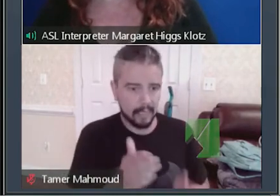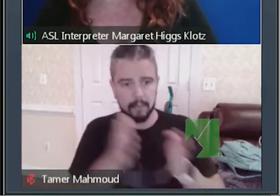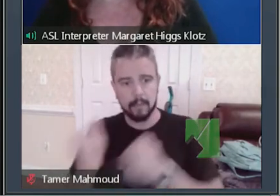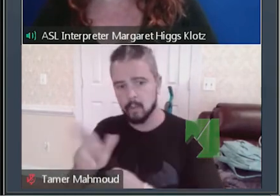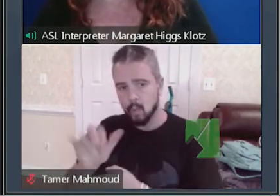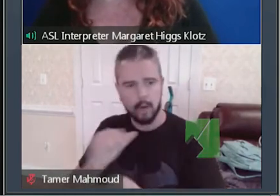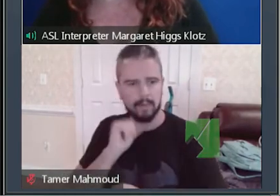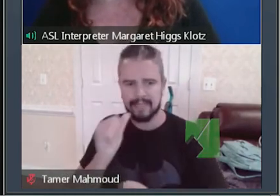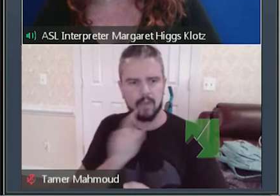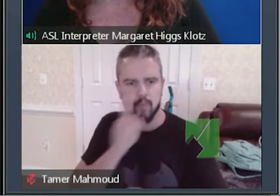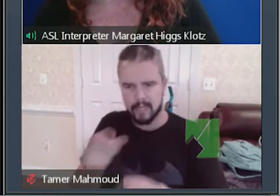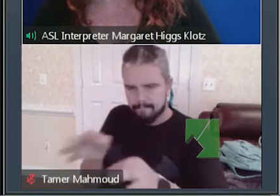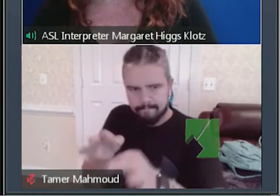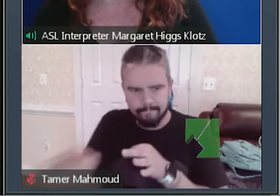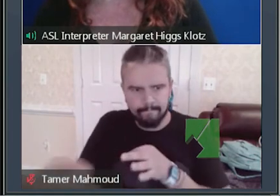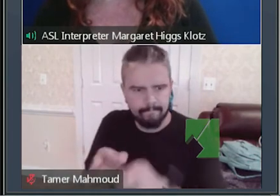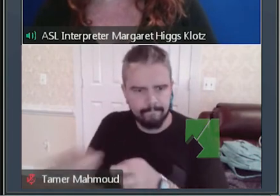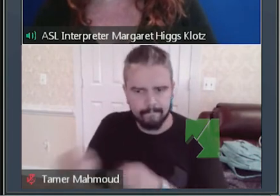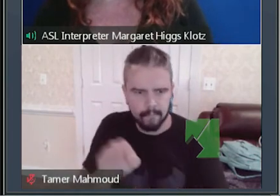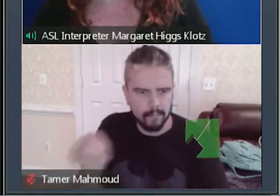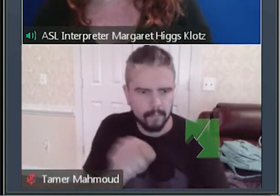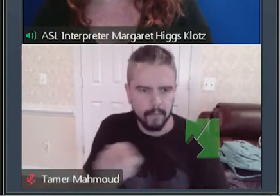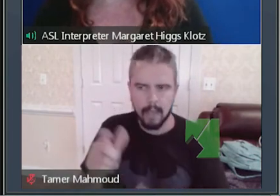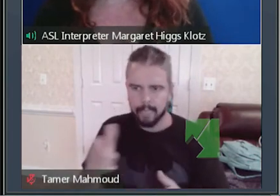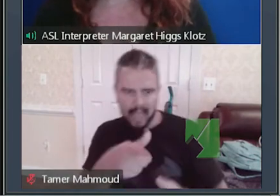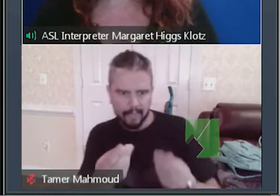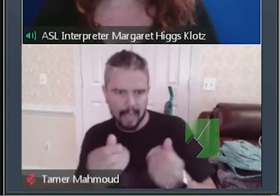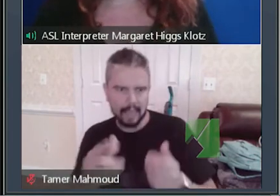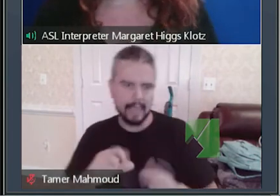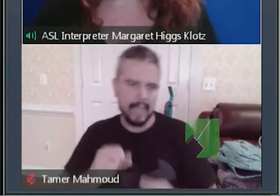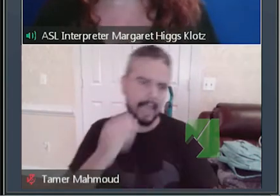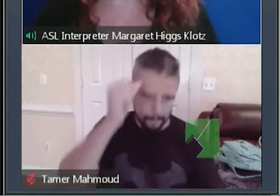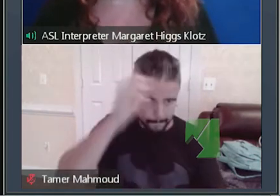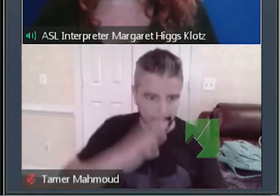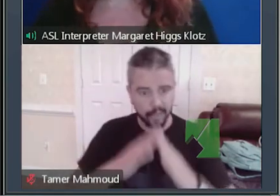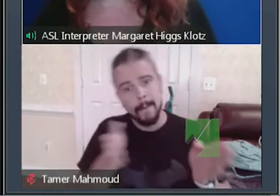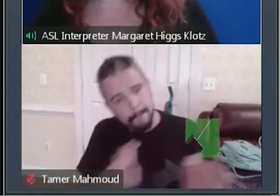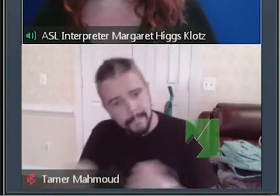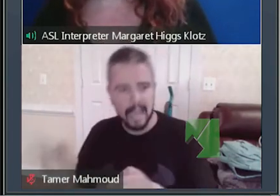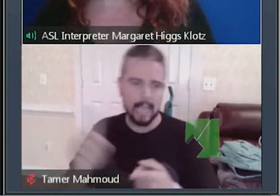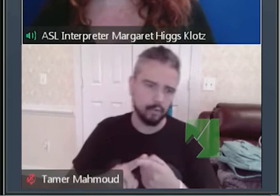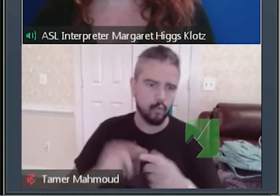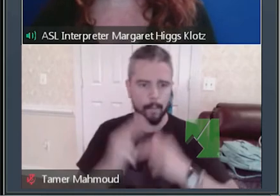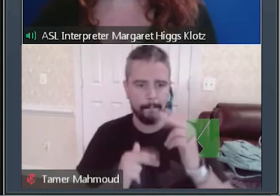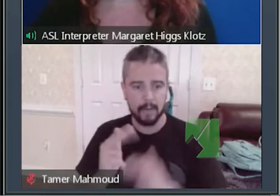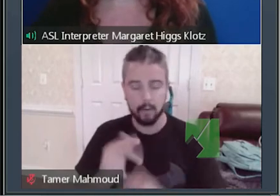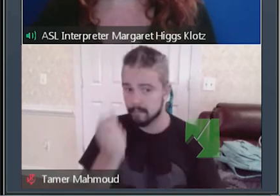me knowing, even though it was next to our residential area, I feel that the residents of the surrounding community were